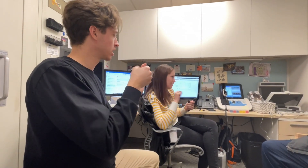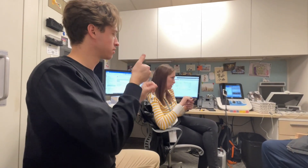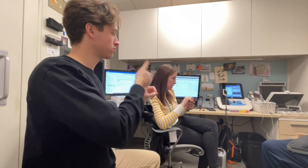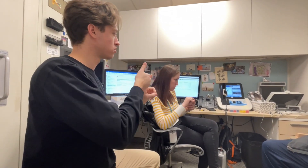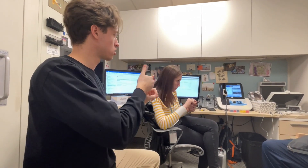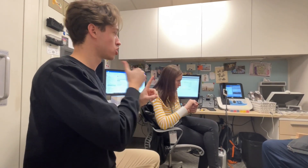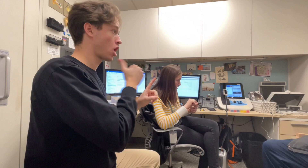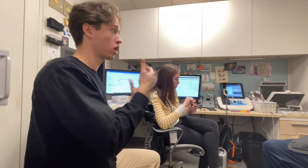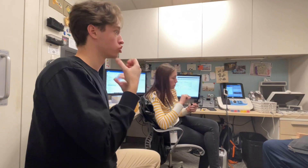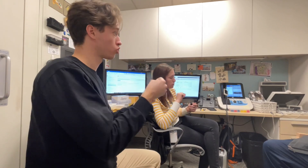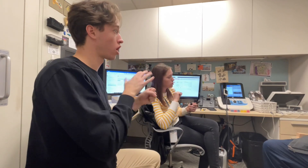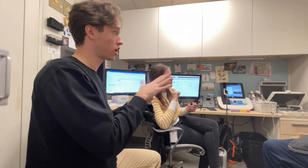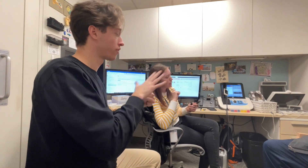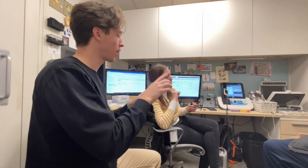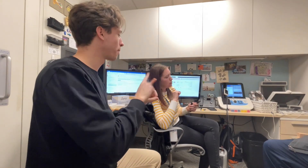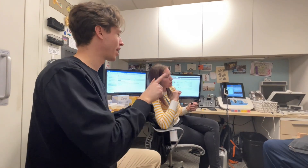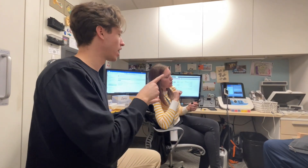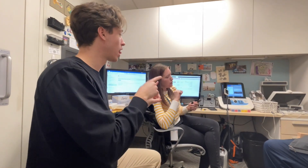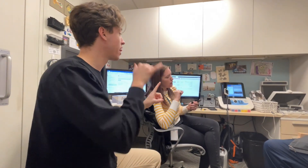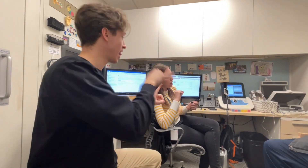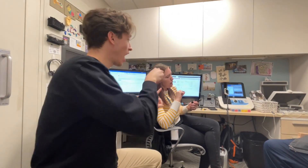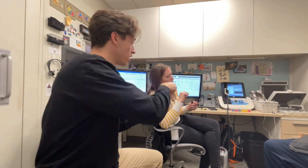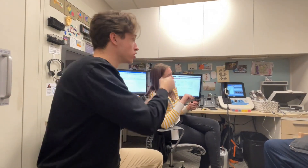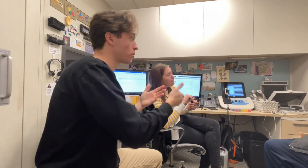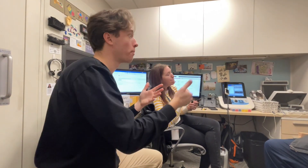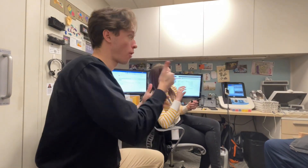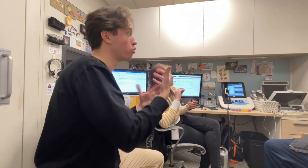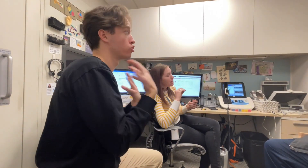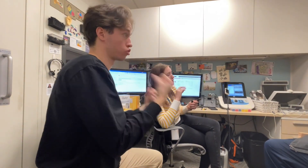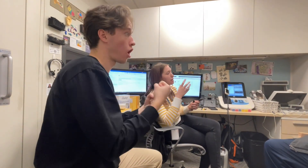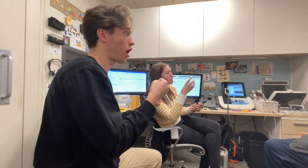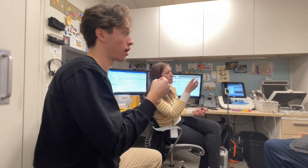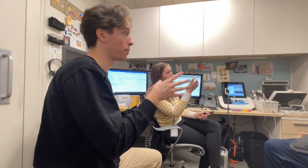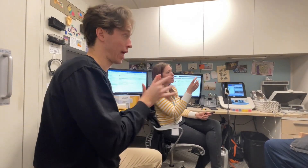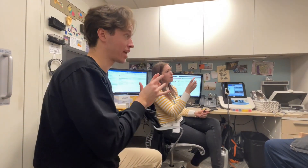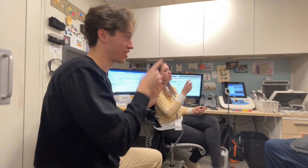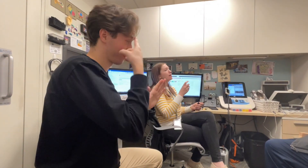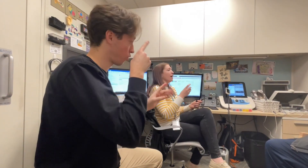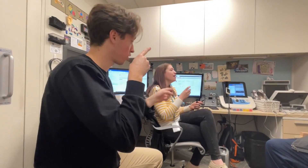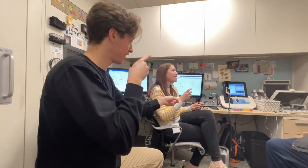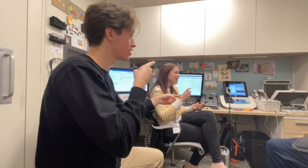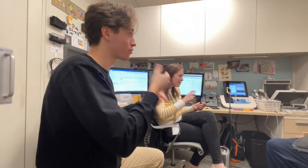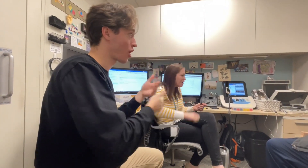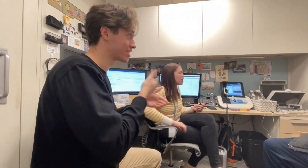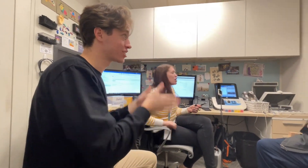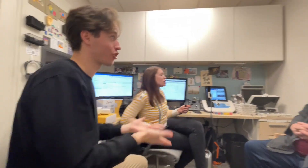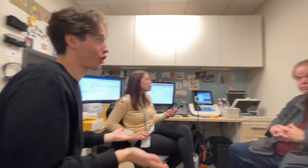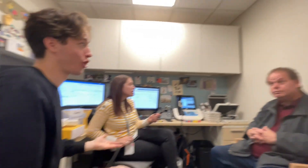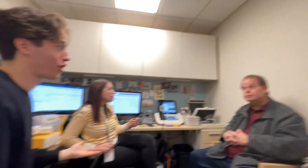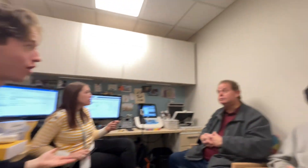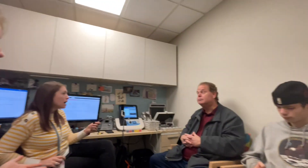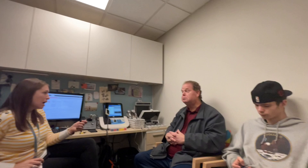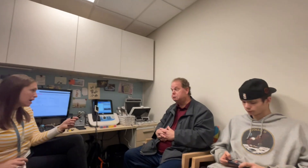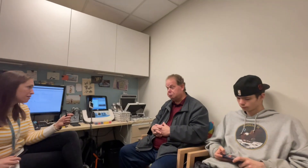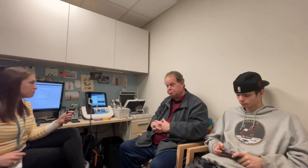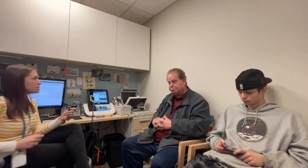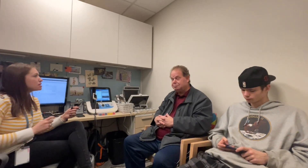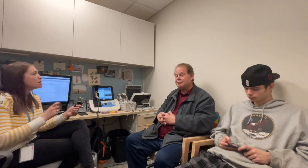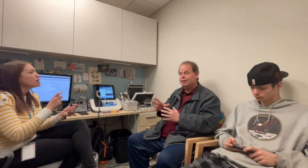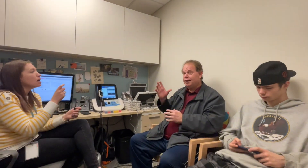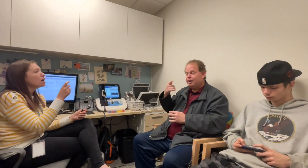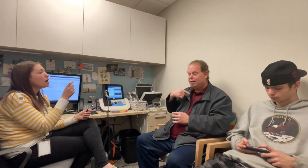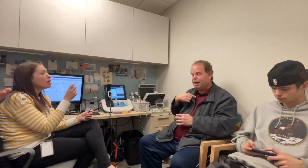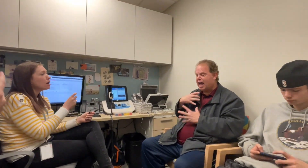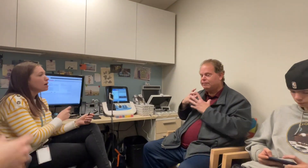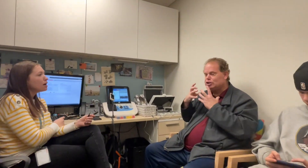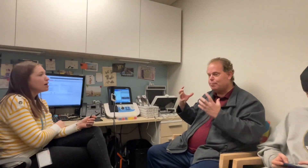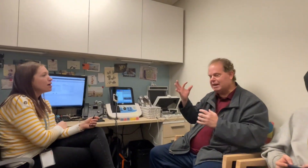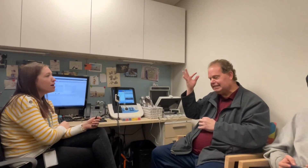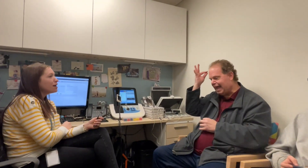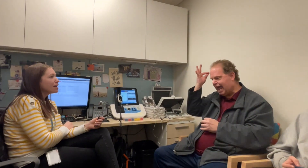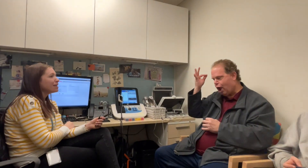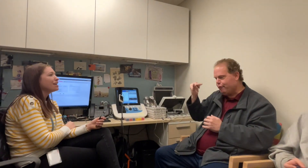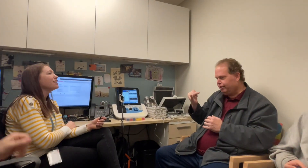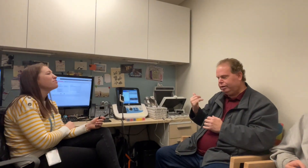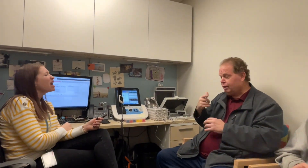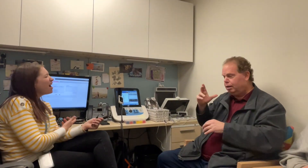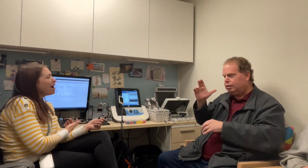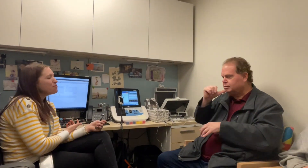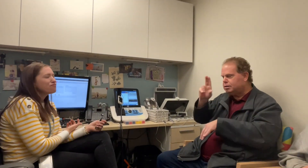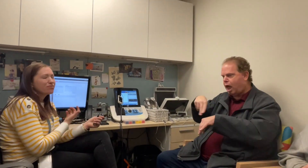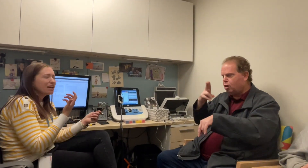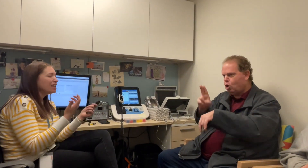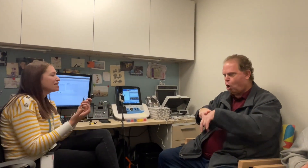that there is for this processor um but yeah sometimes I must have too much hair right now